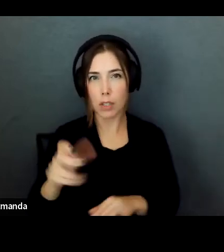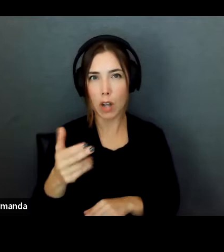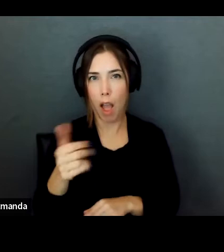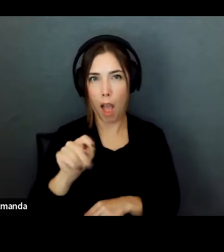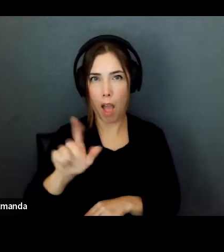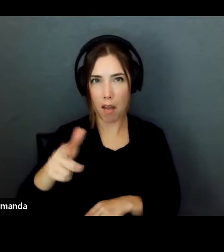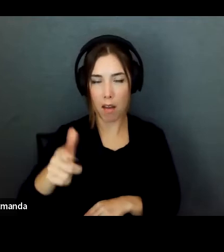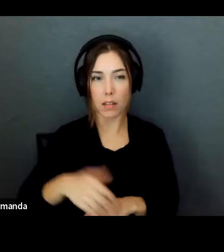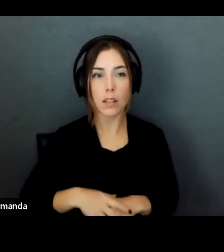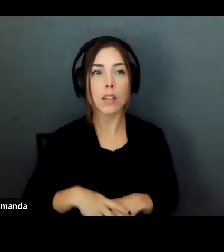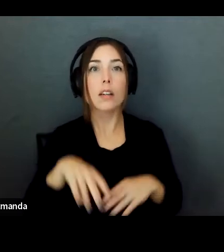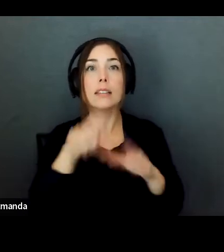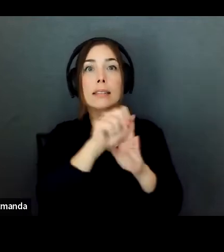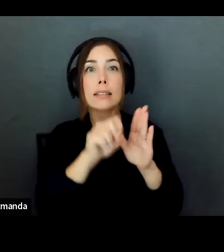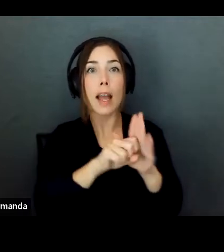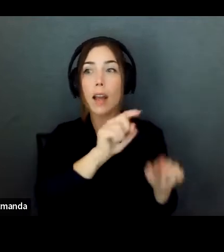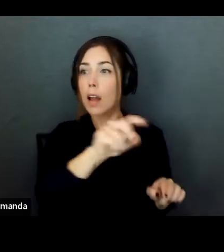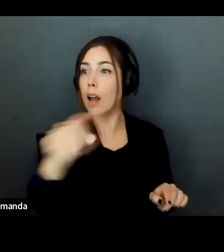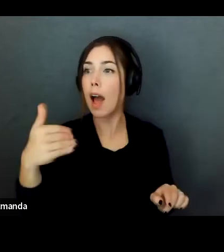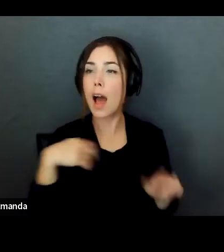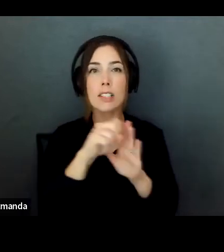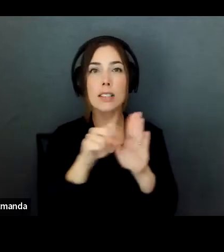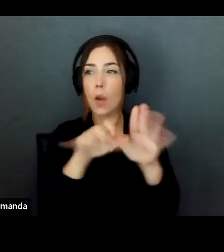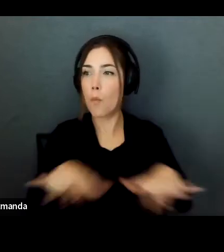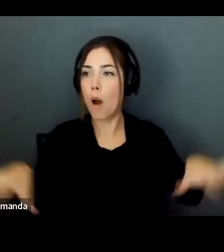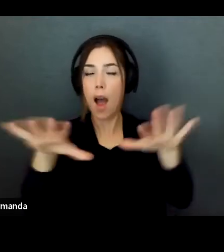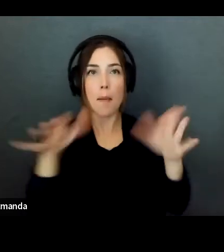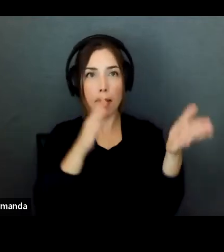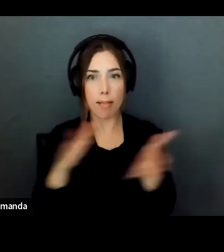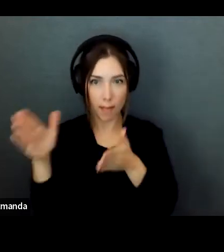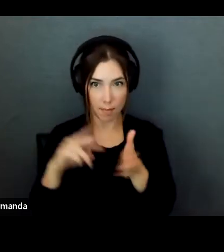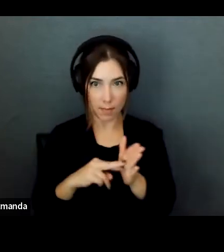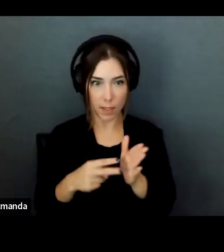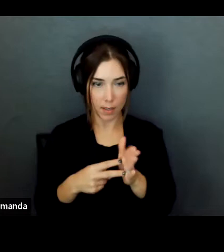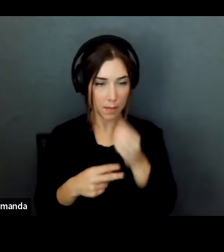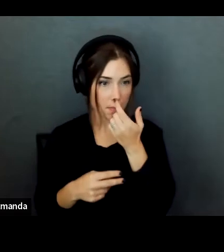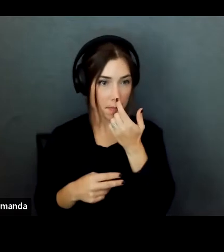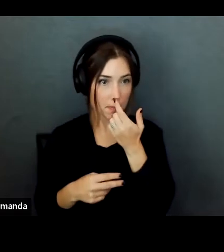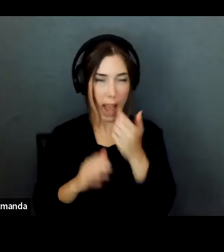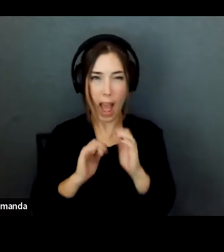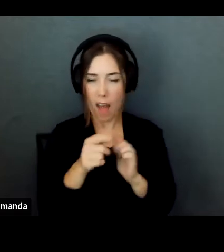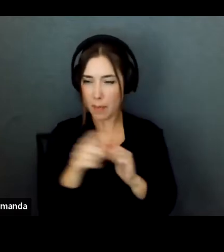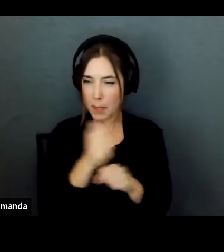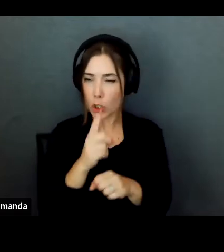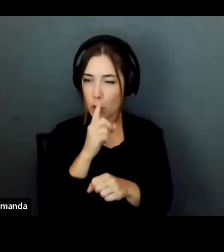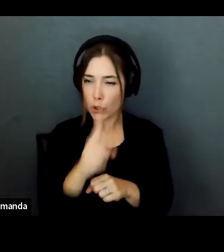Meaning what are their plans for ensuring all the places that deliver services are in #k078 appliance?